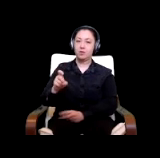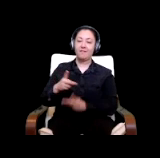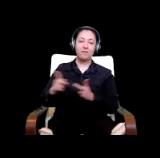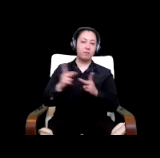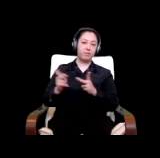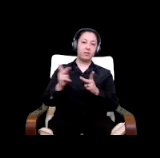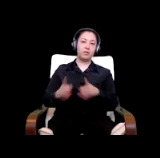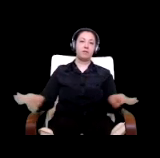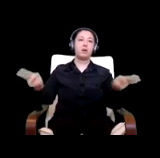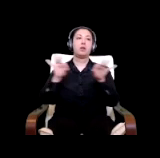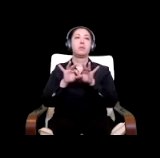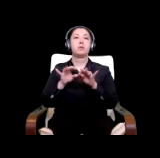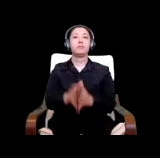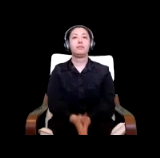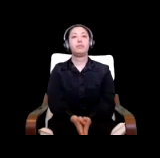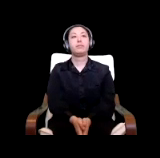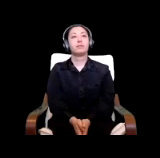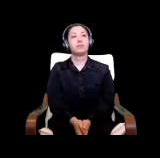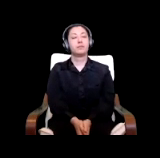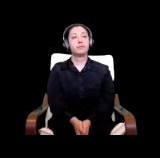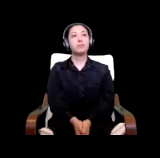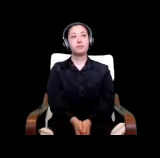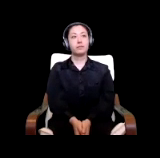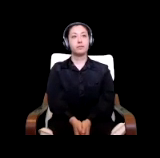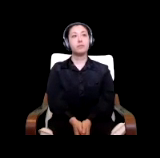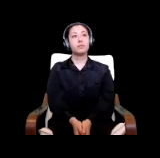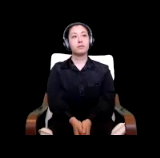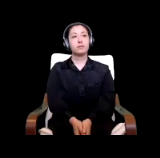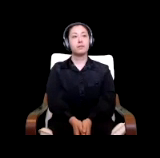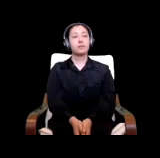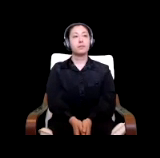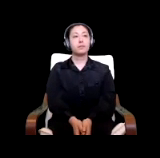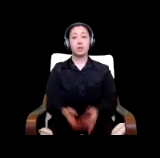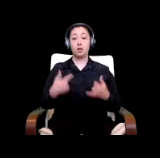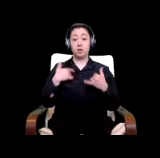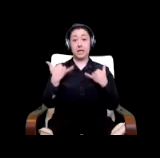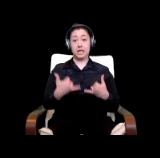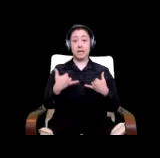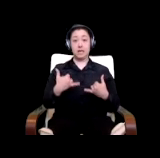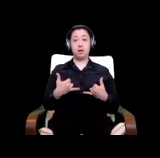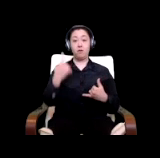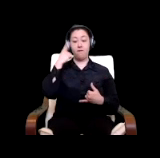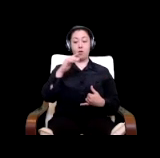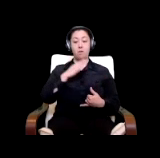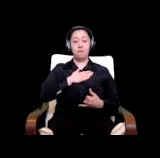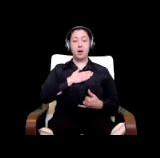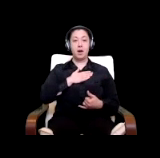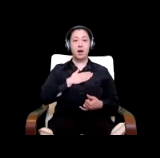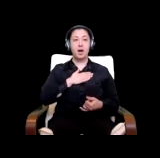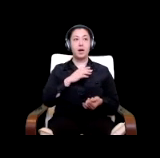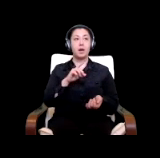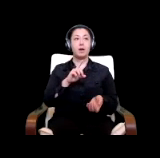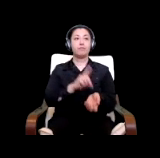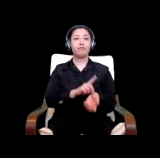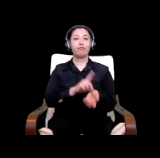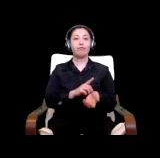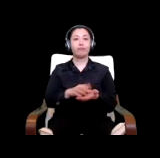For my dissertation, I am looking at educational outcomes with individuals with CHARGE, some